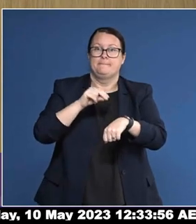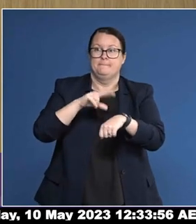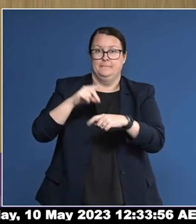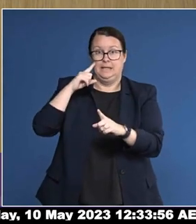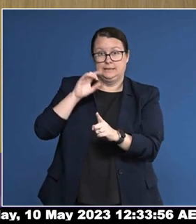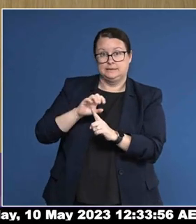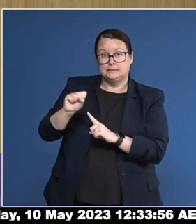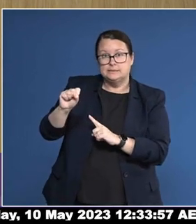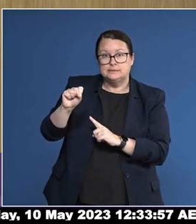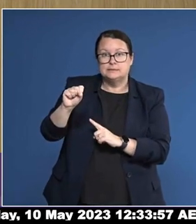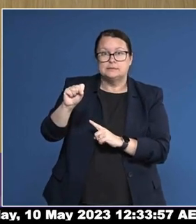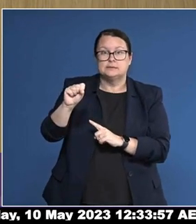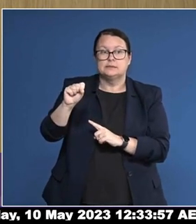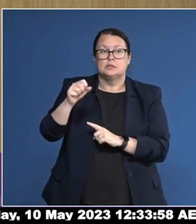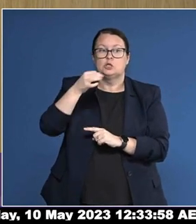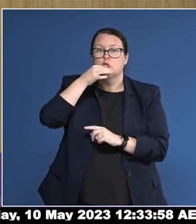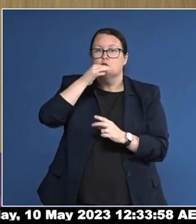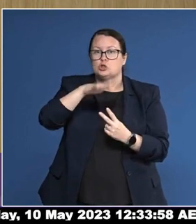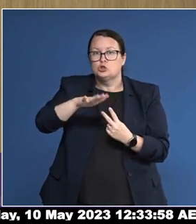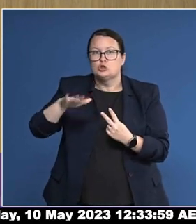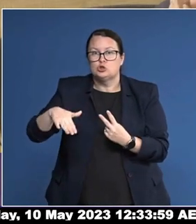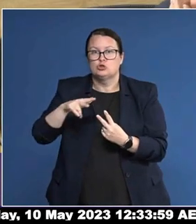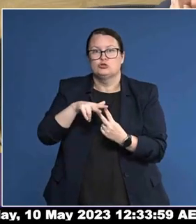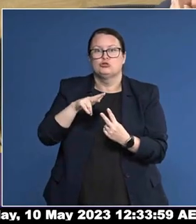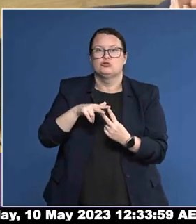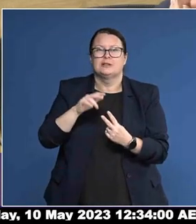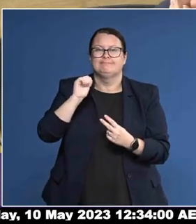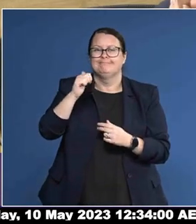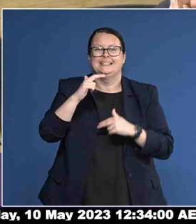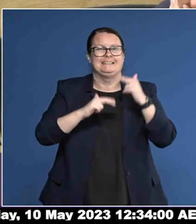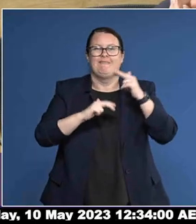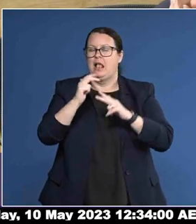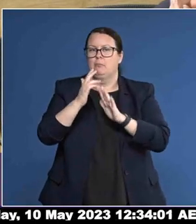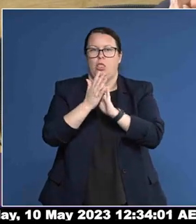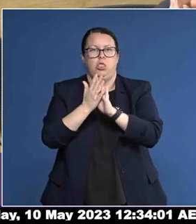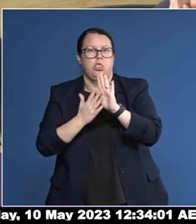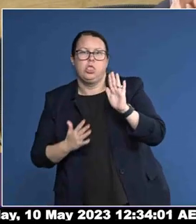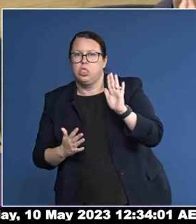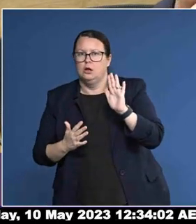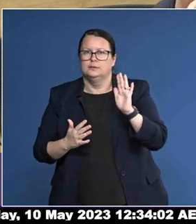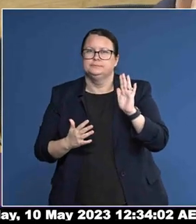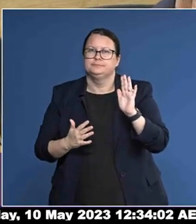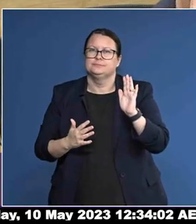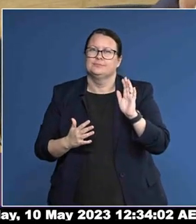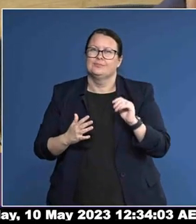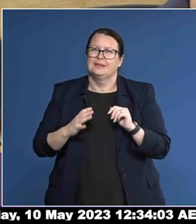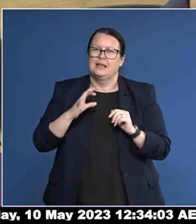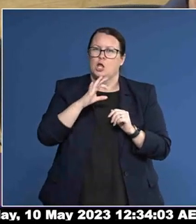that: '... the children are likely to be lagging in their development more than can be accounted for by their underlying cognitive impairment.